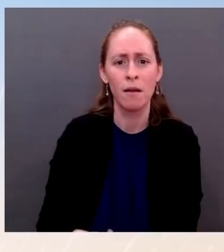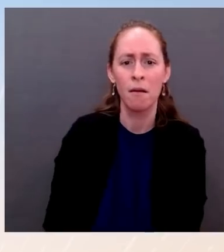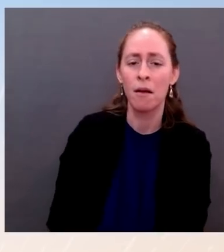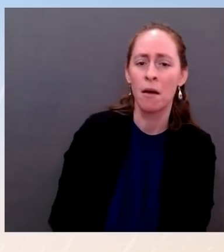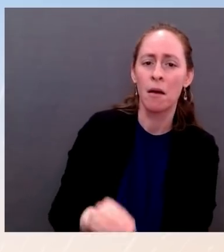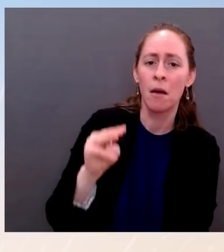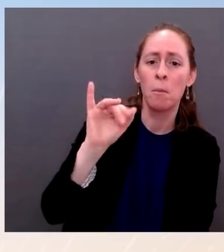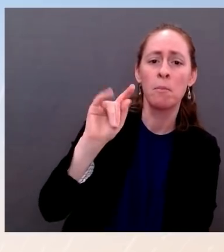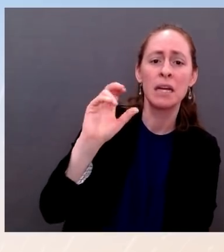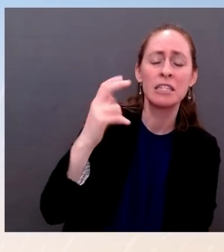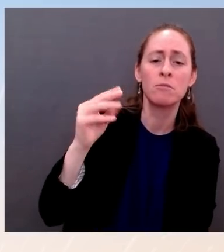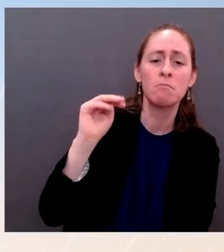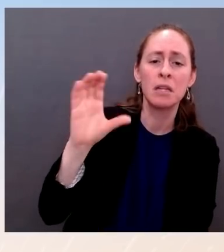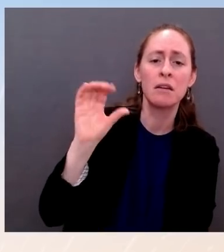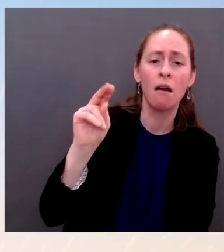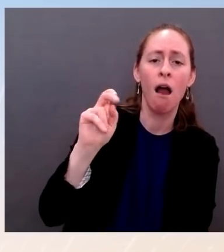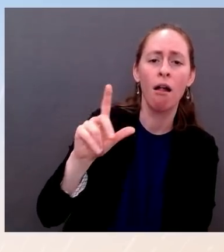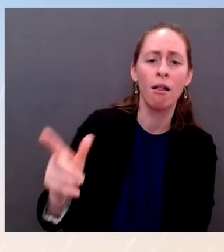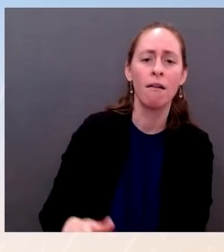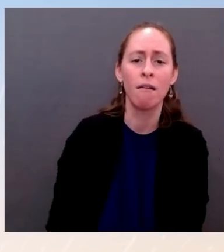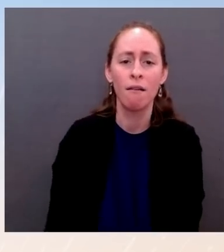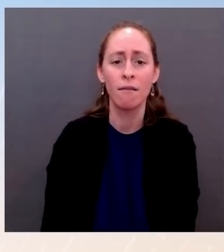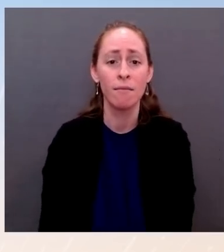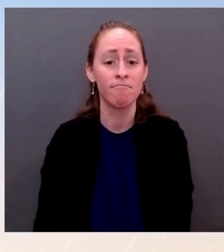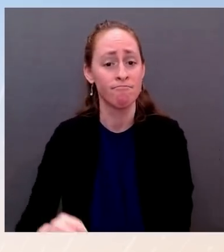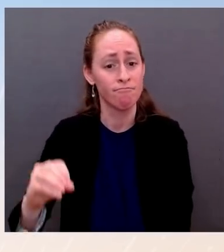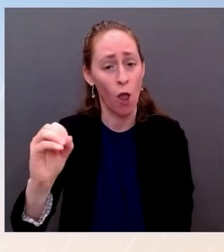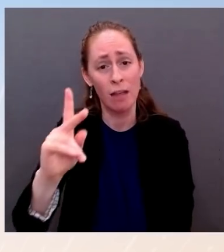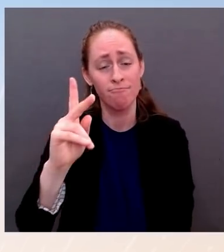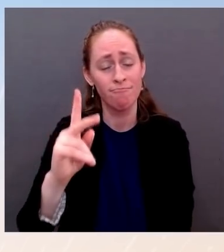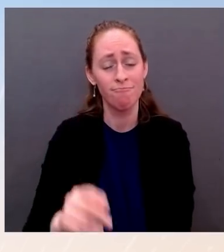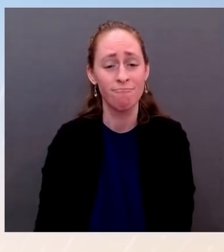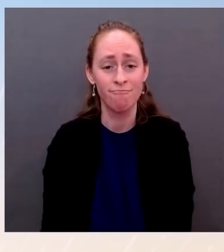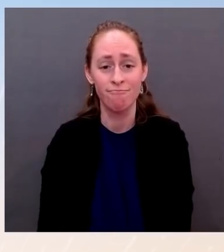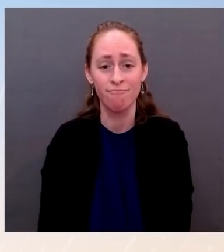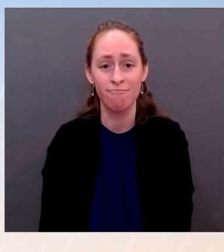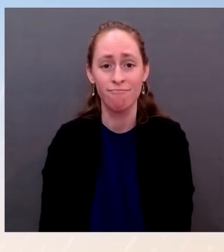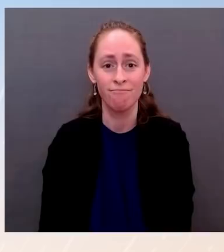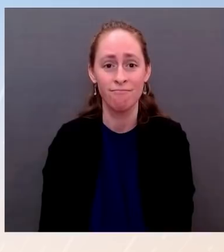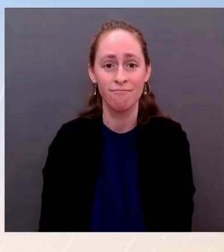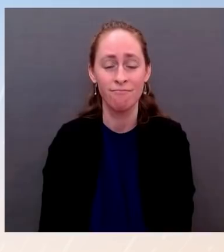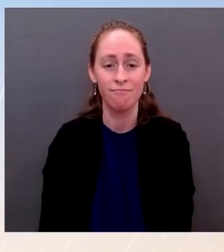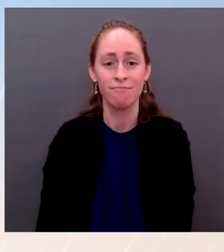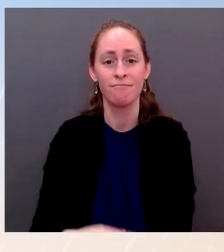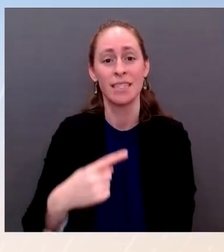The President ended a 20-year war in Afghanistan -- a war that had cost us thousands of American lives,